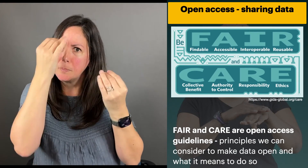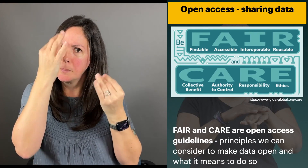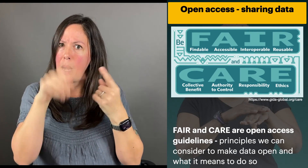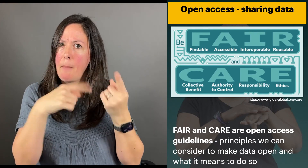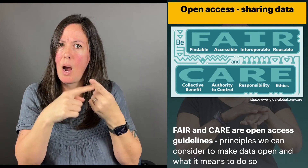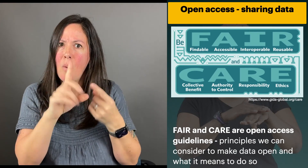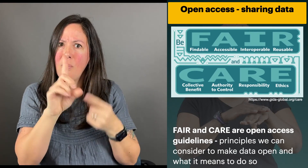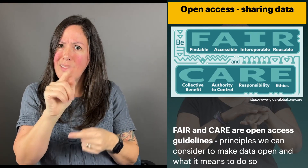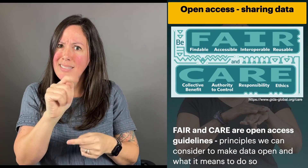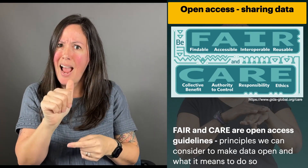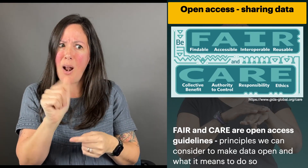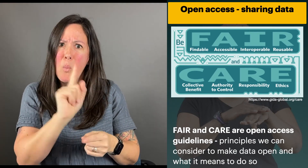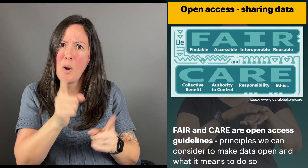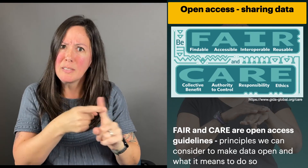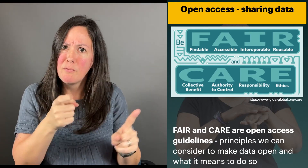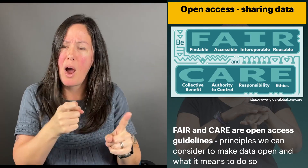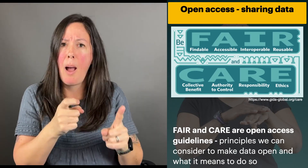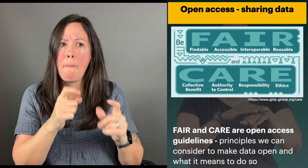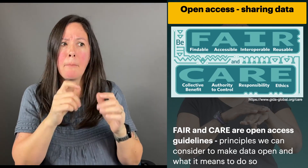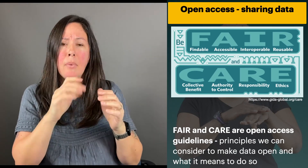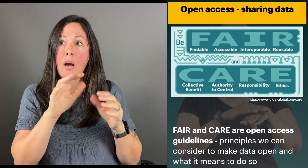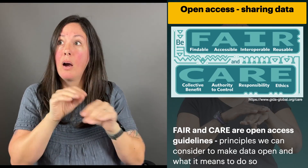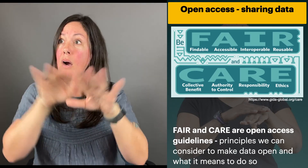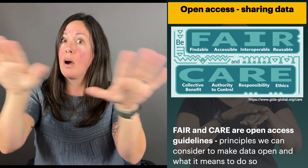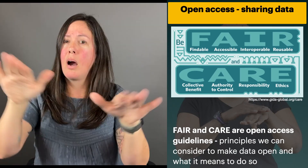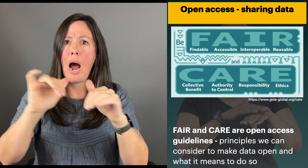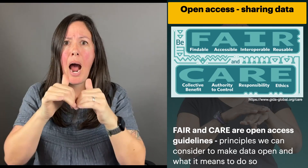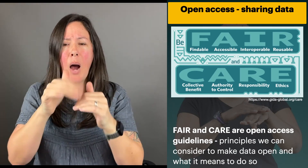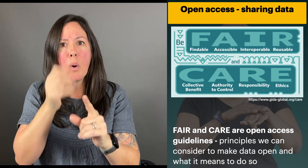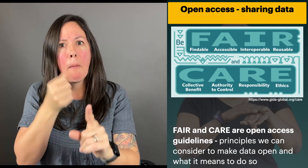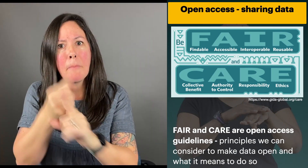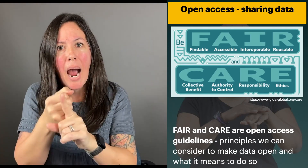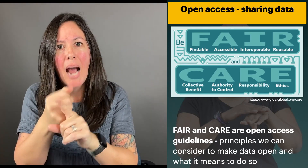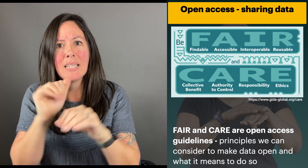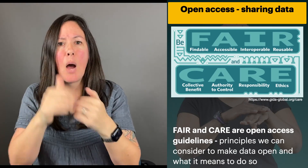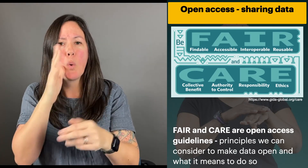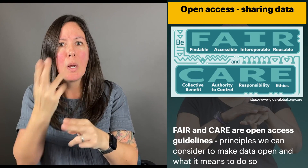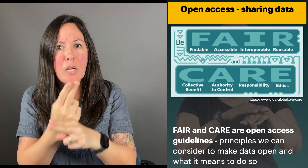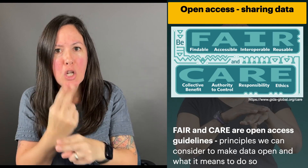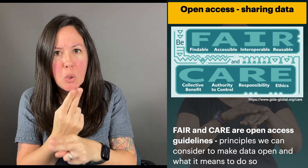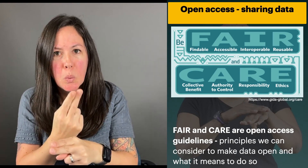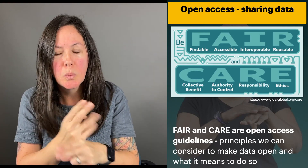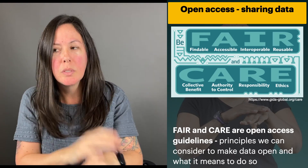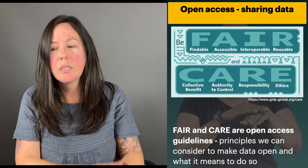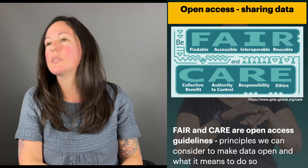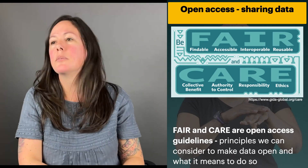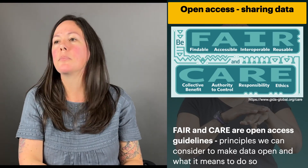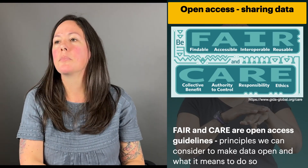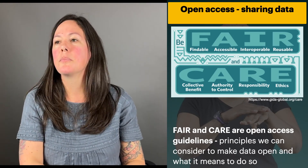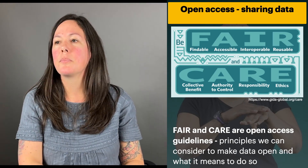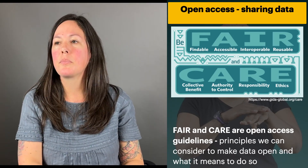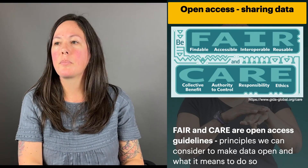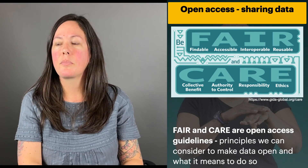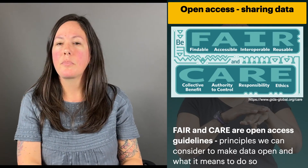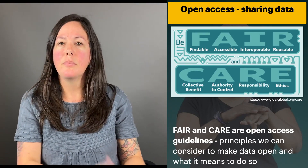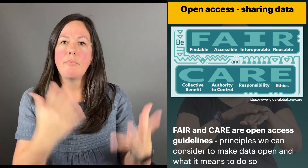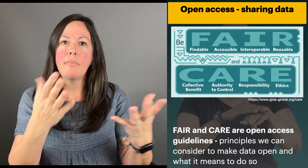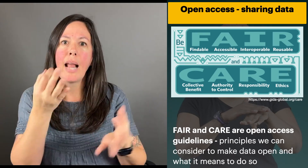with the data providers from the community R is for responsibility that we want to be responsible with the data